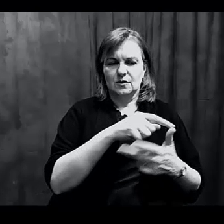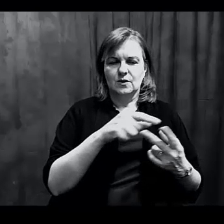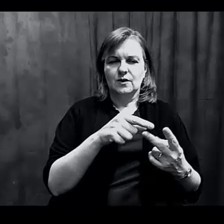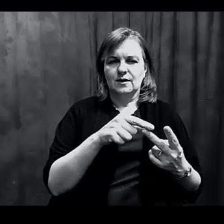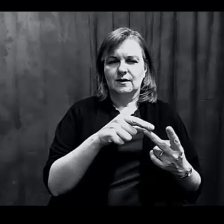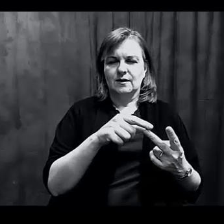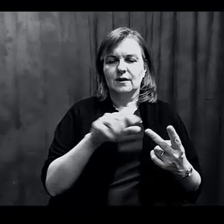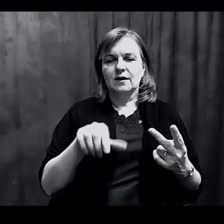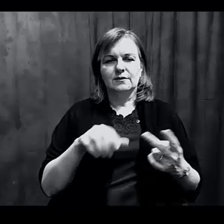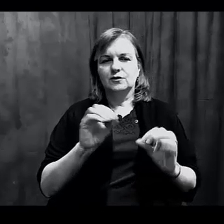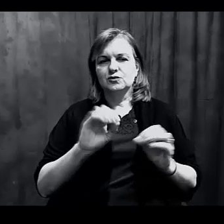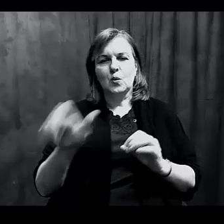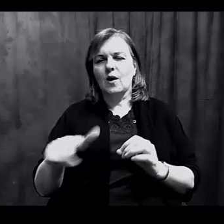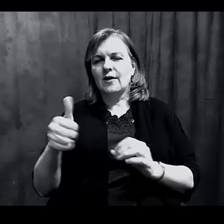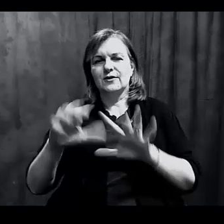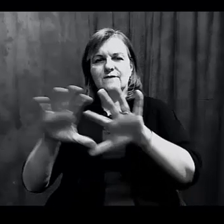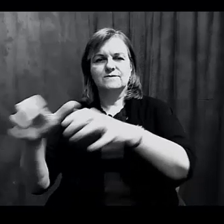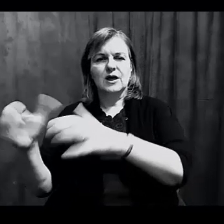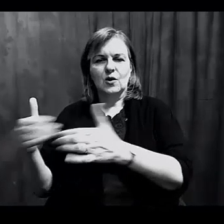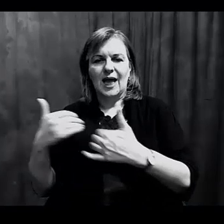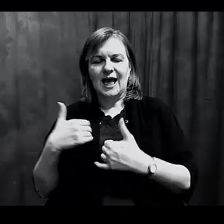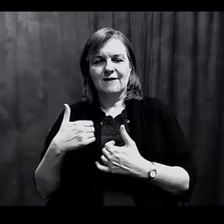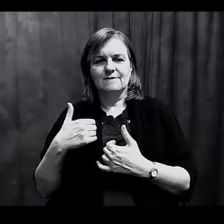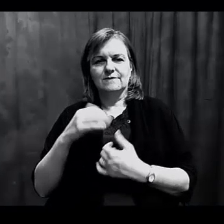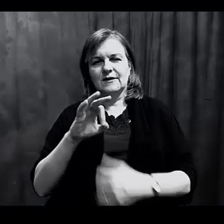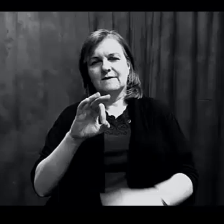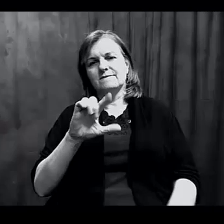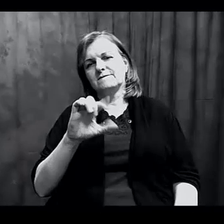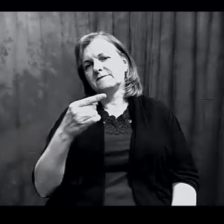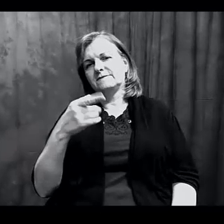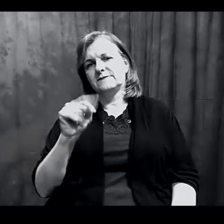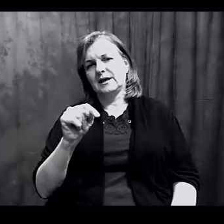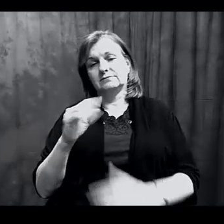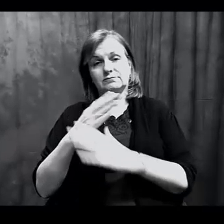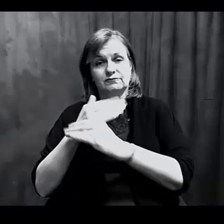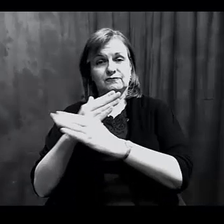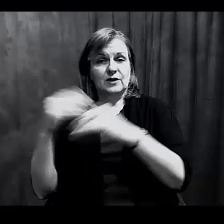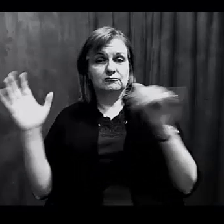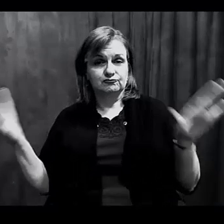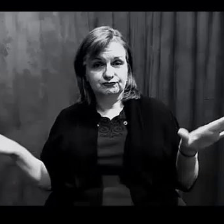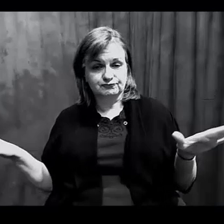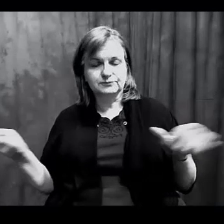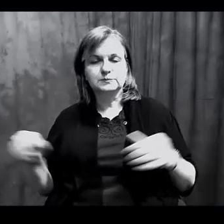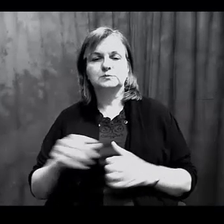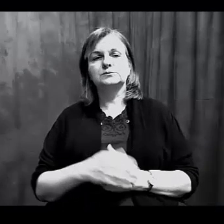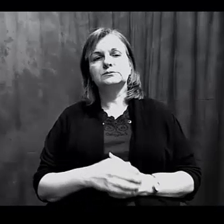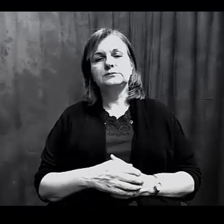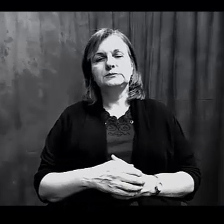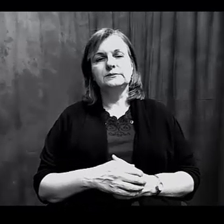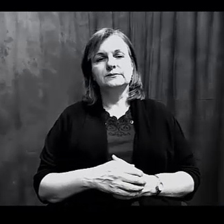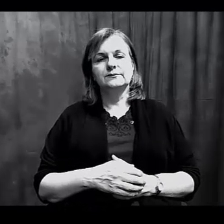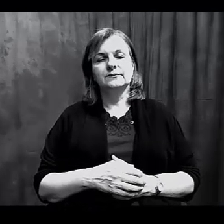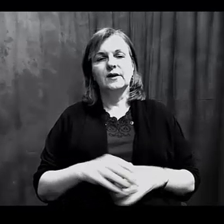it means that running swimming flying all possible!! flight itself